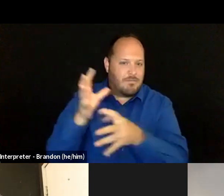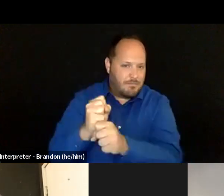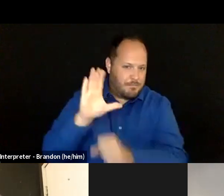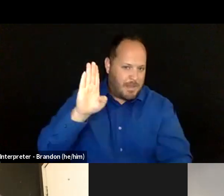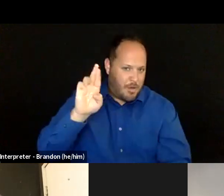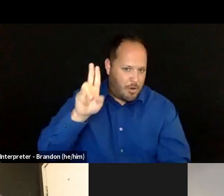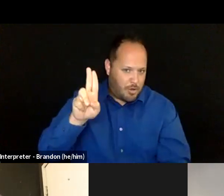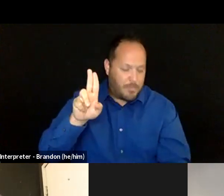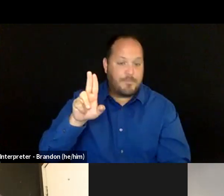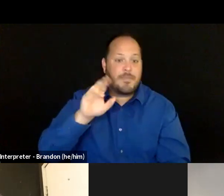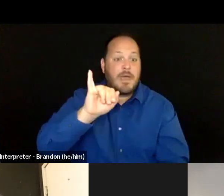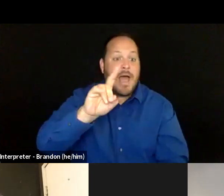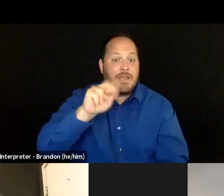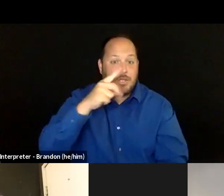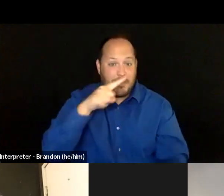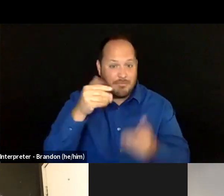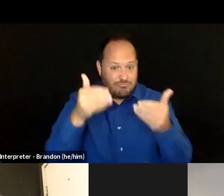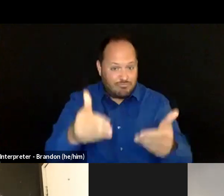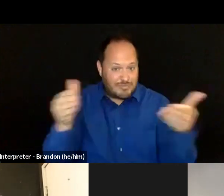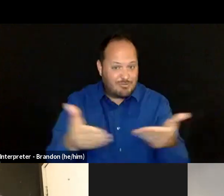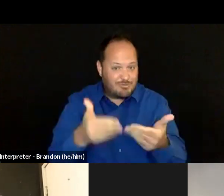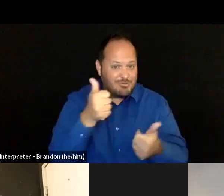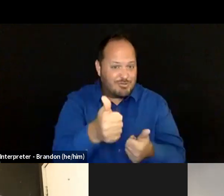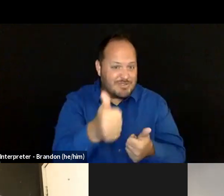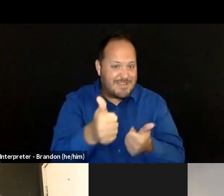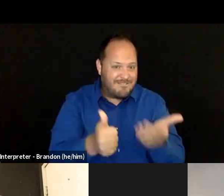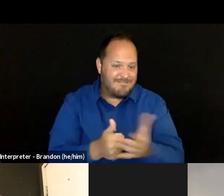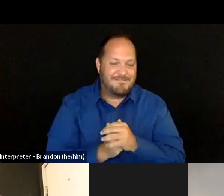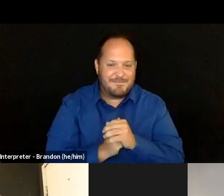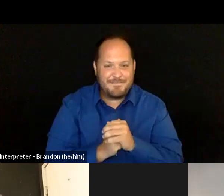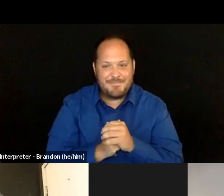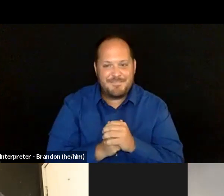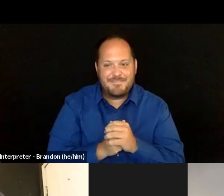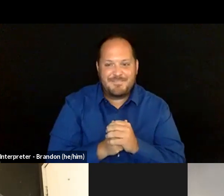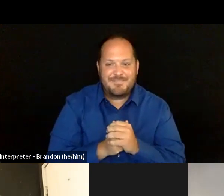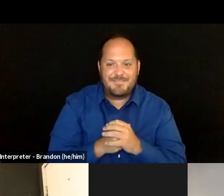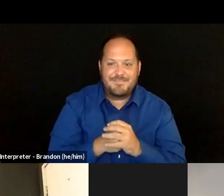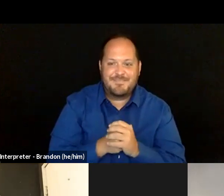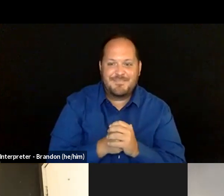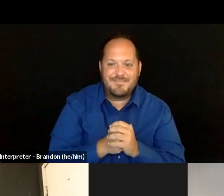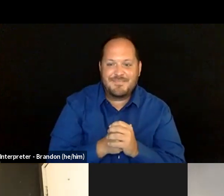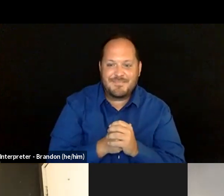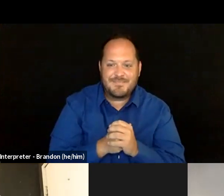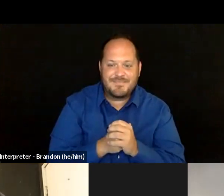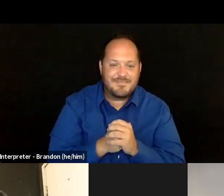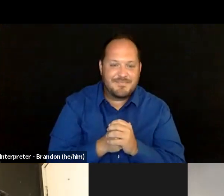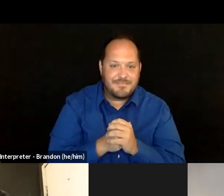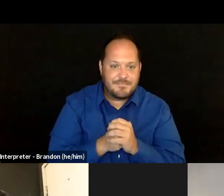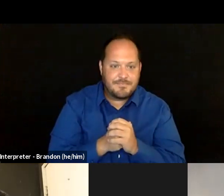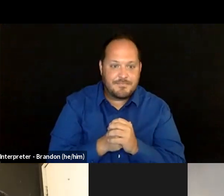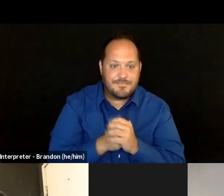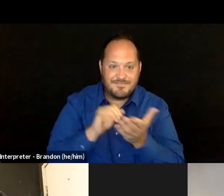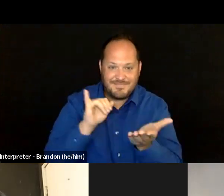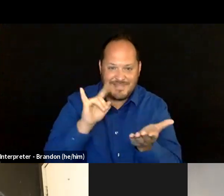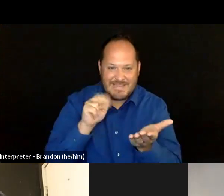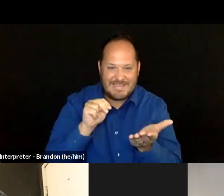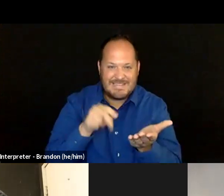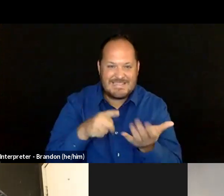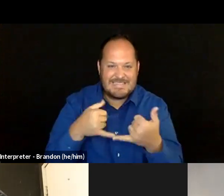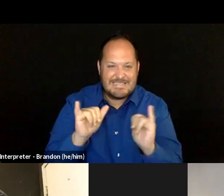Basic Rights Oregon, is a long-time partner of ACLU Oregon